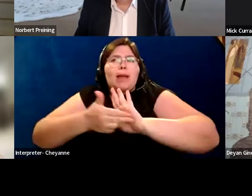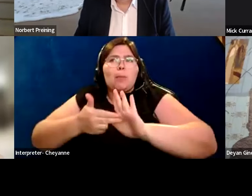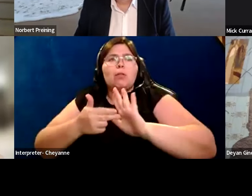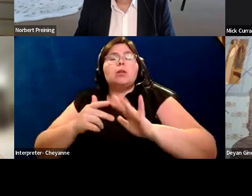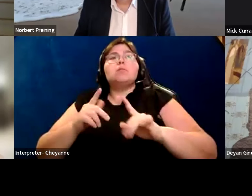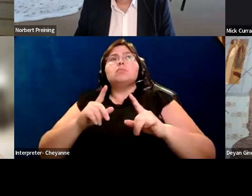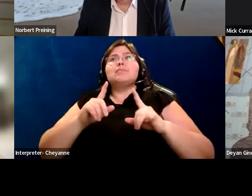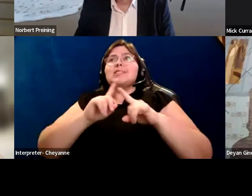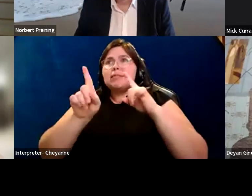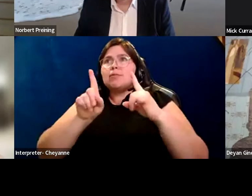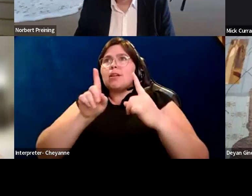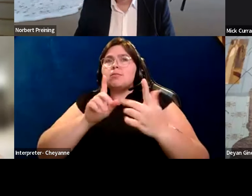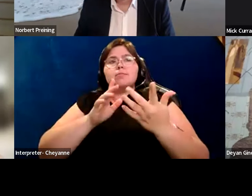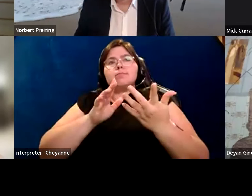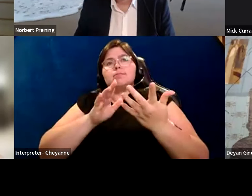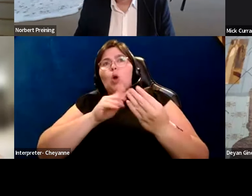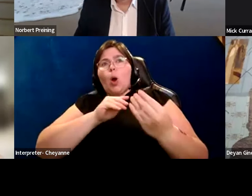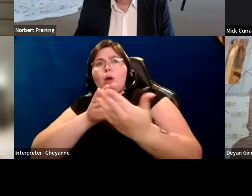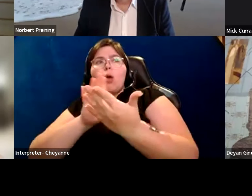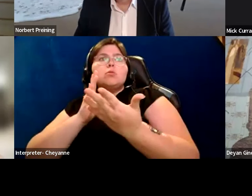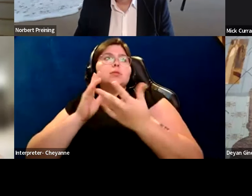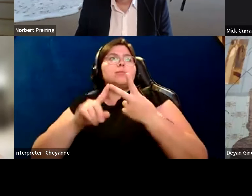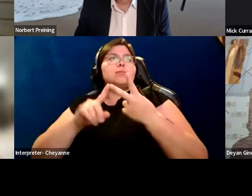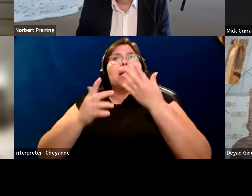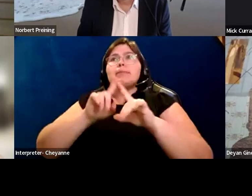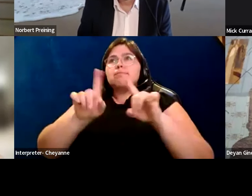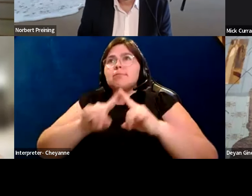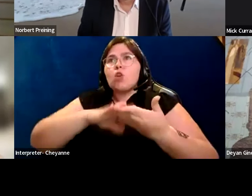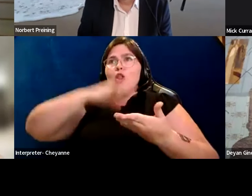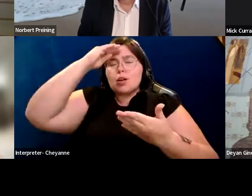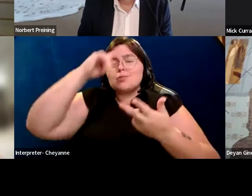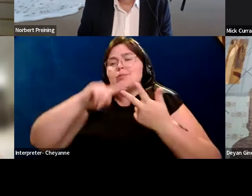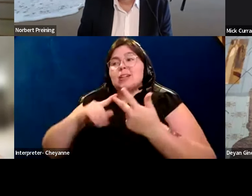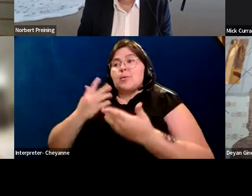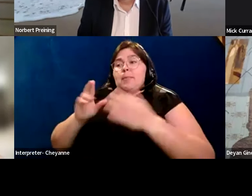We might depend on some extra tools or something to be able to get the job done.